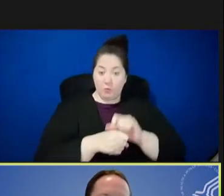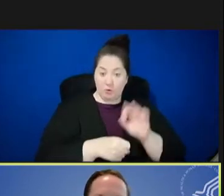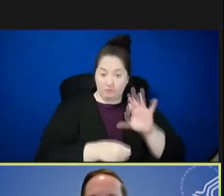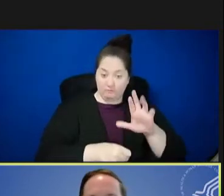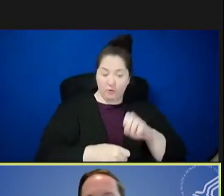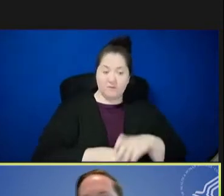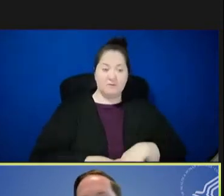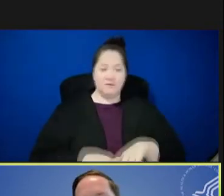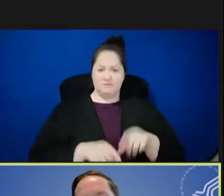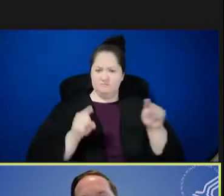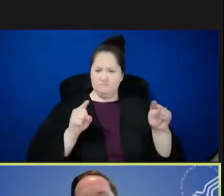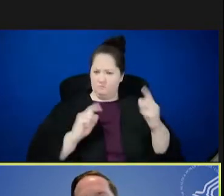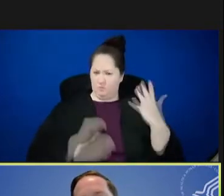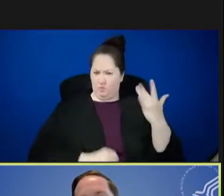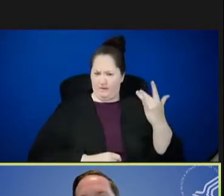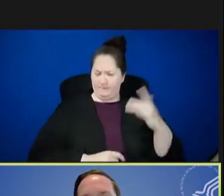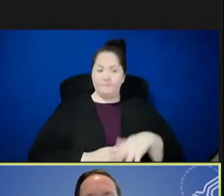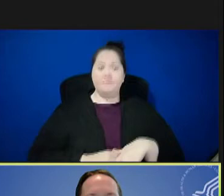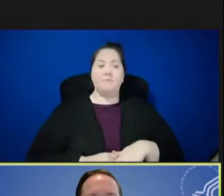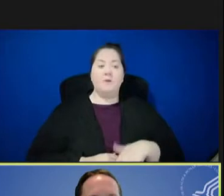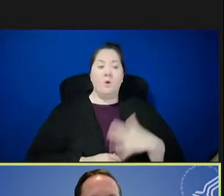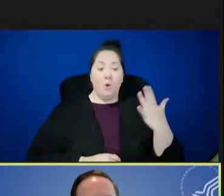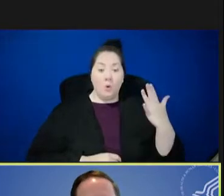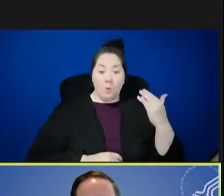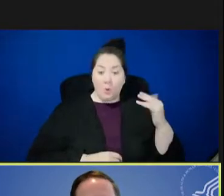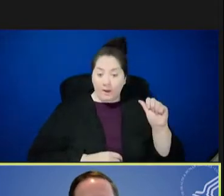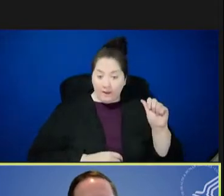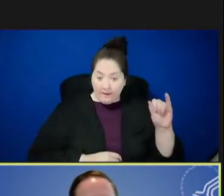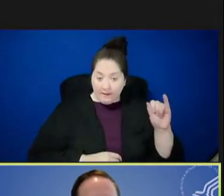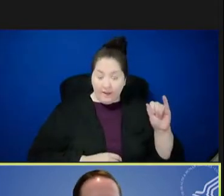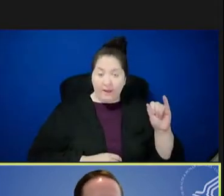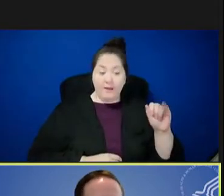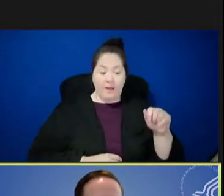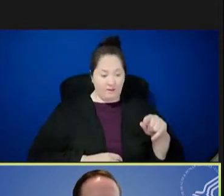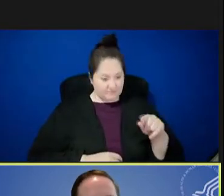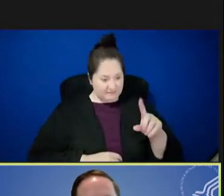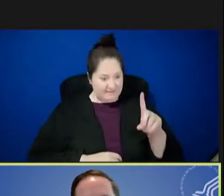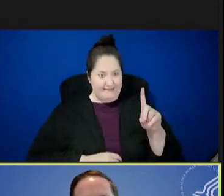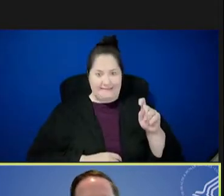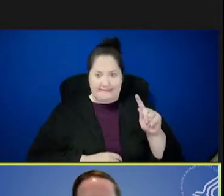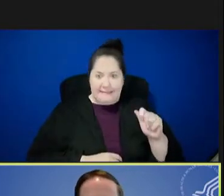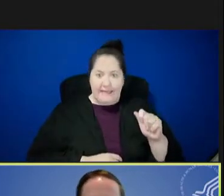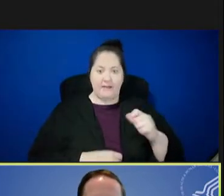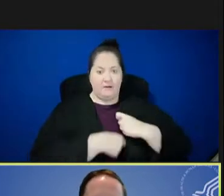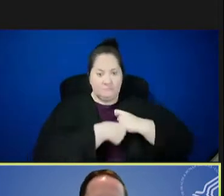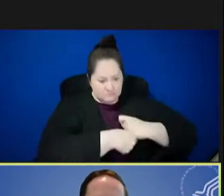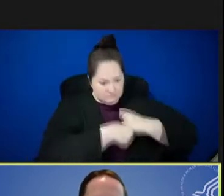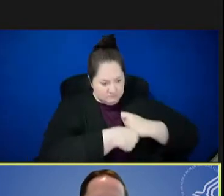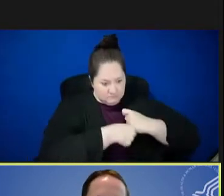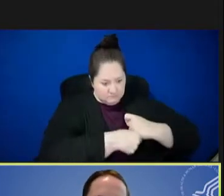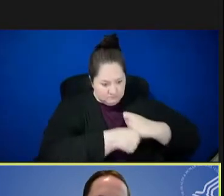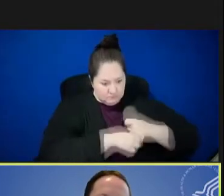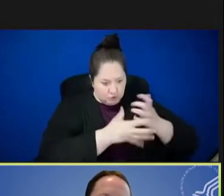The simple answer to why AI is we are generating tremendous volumes of data and information